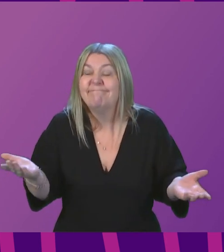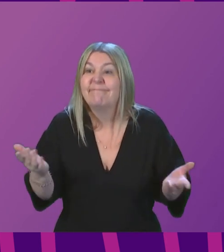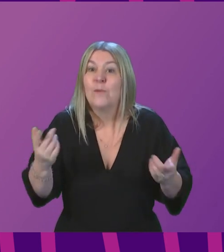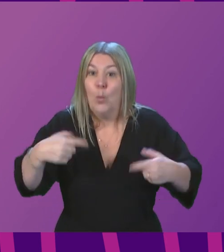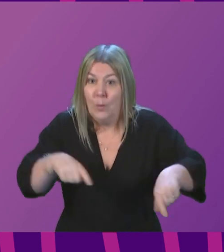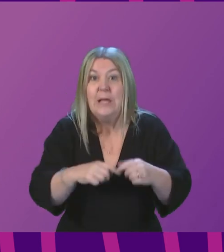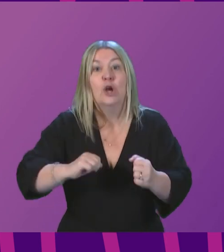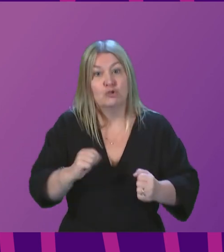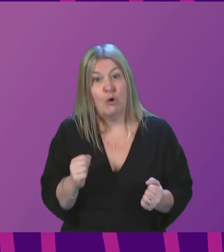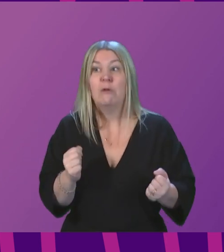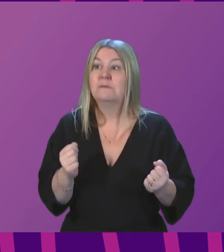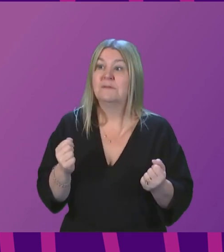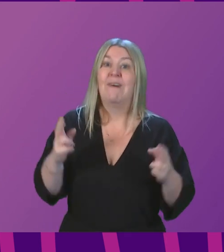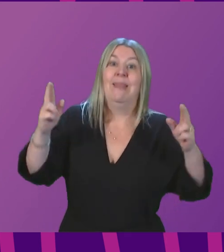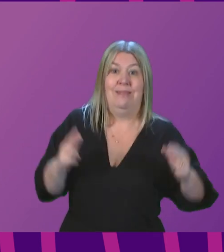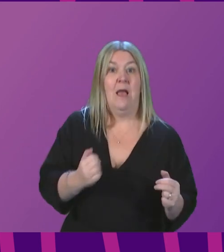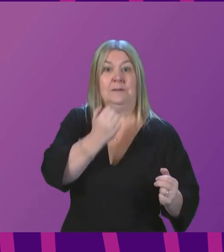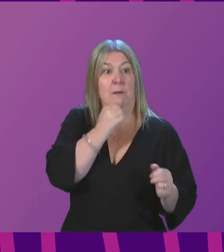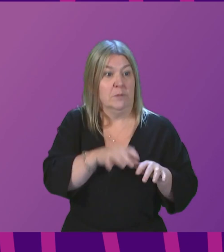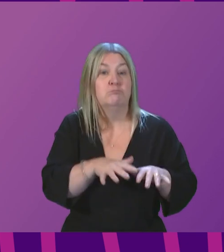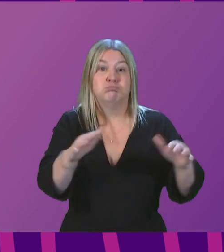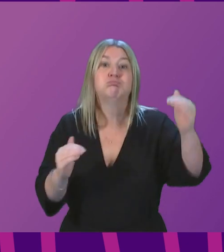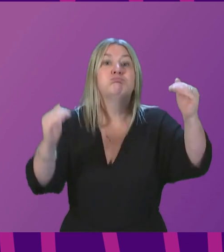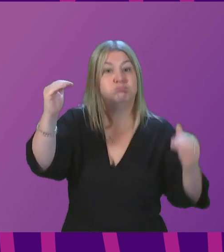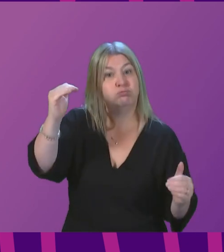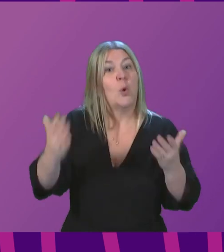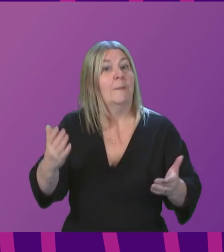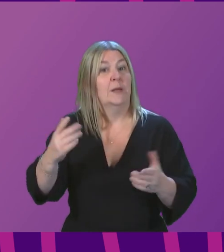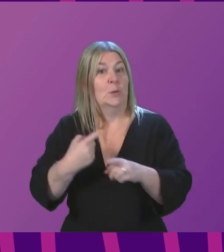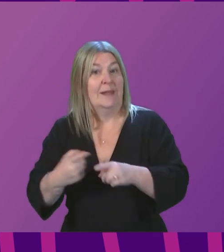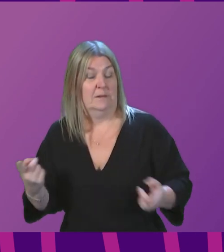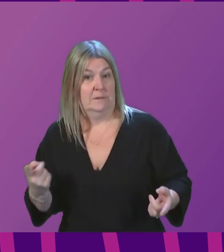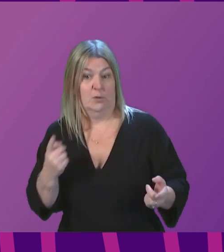to lift those protective measures from Monday of next week.